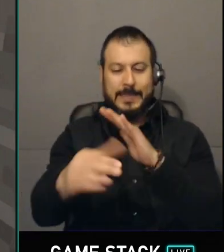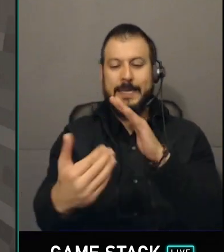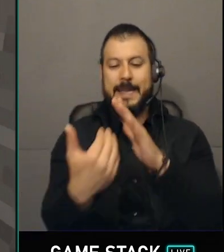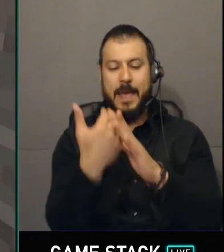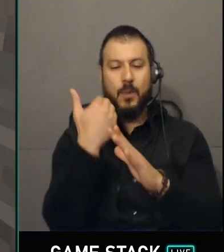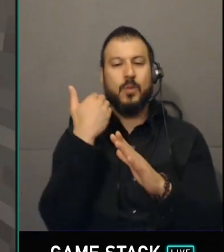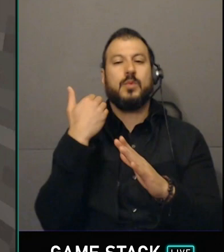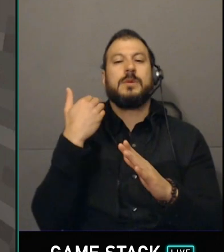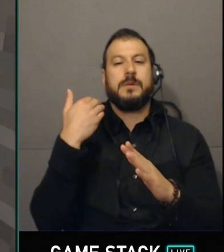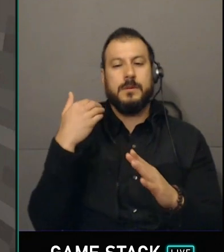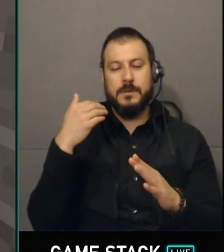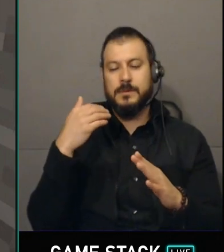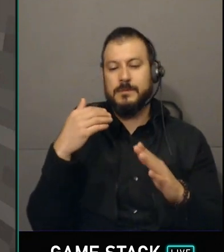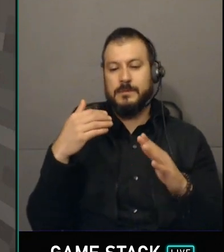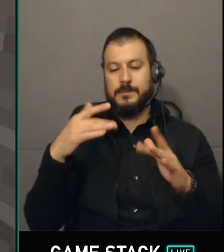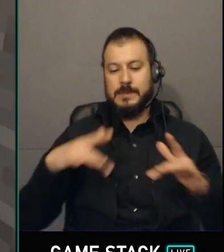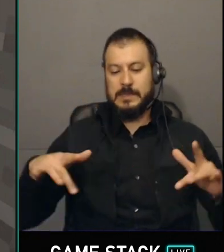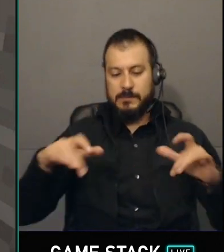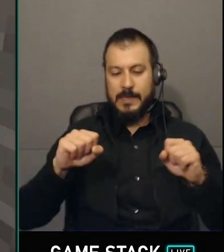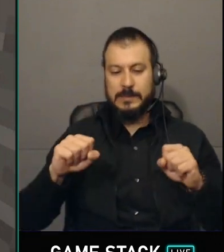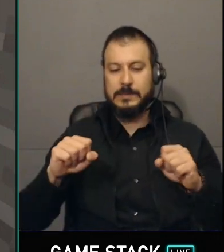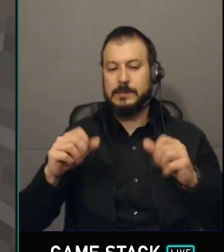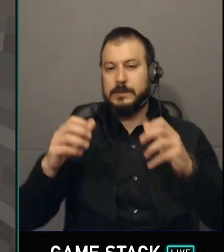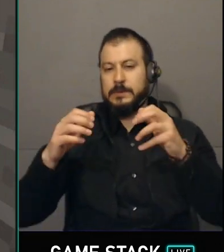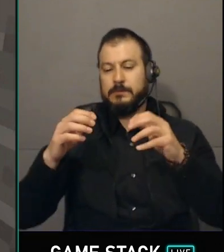break down the walls, that kind of thing.